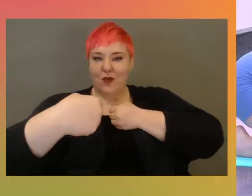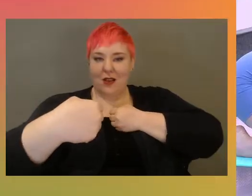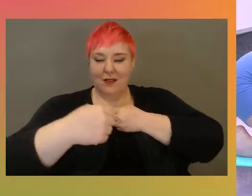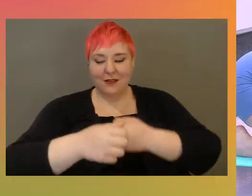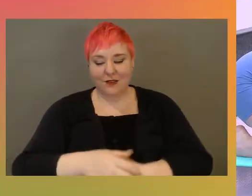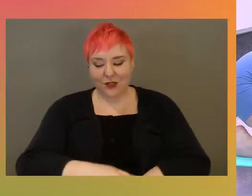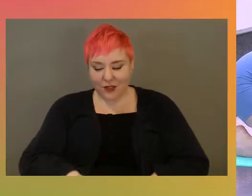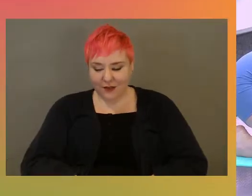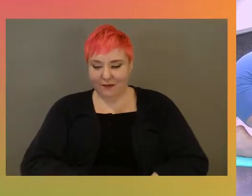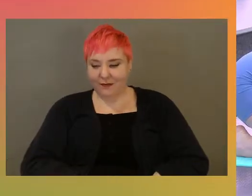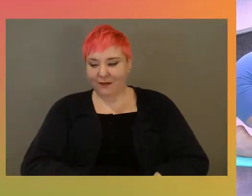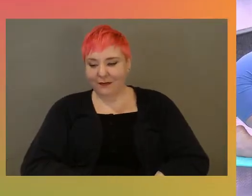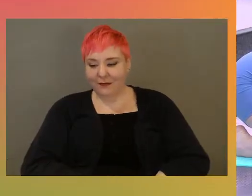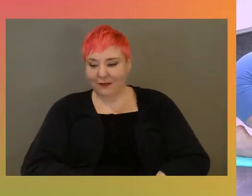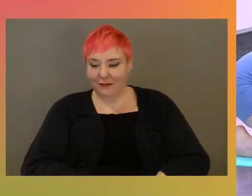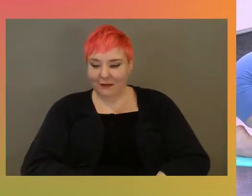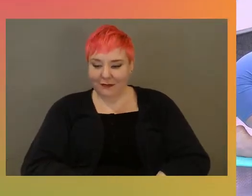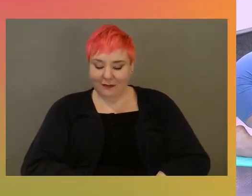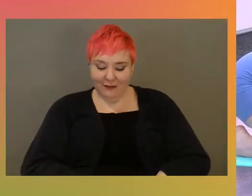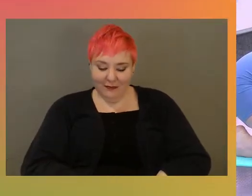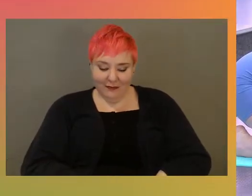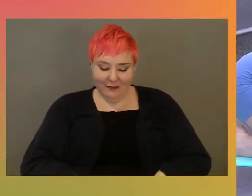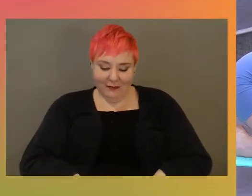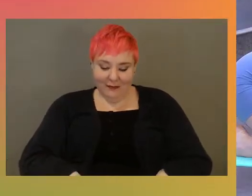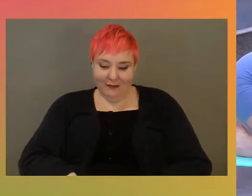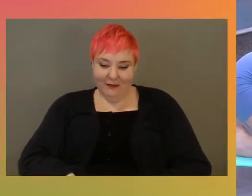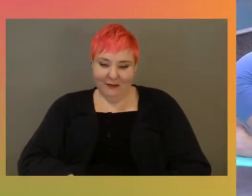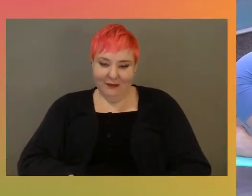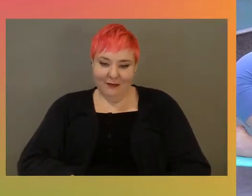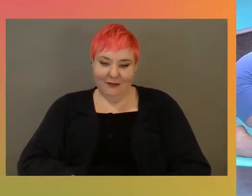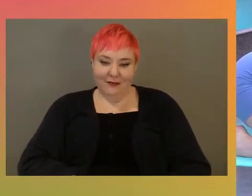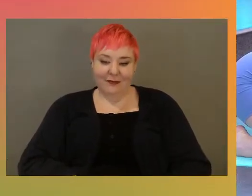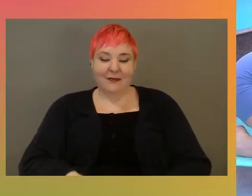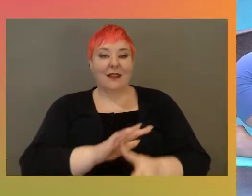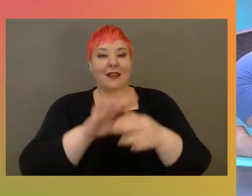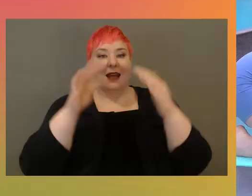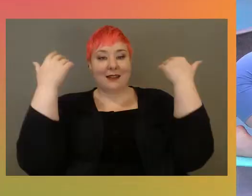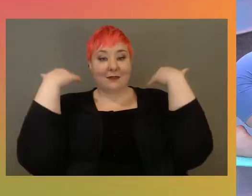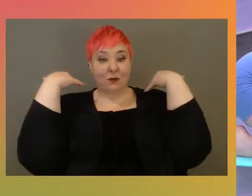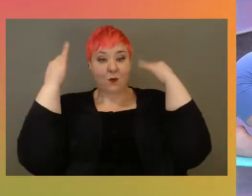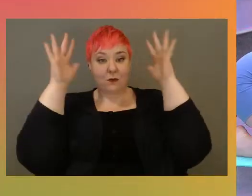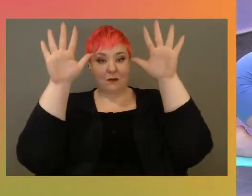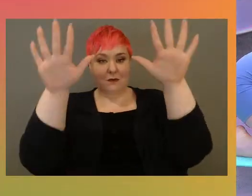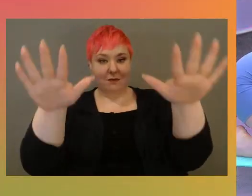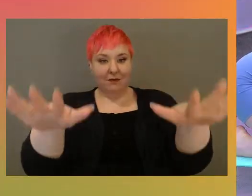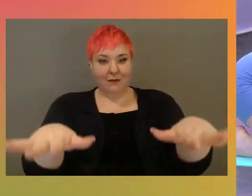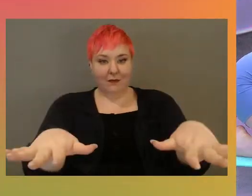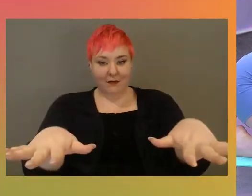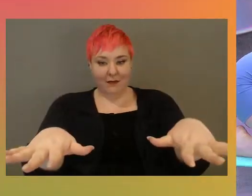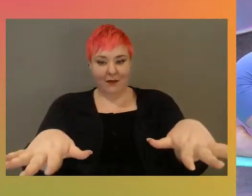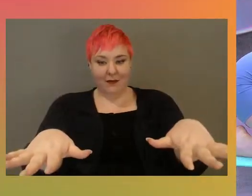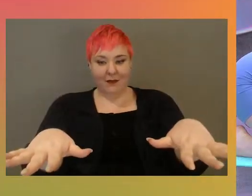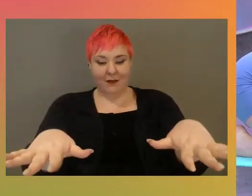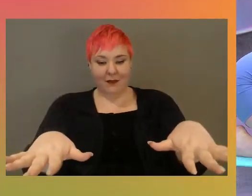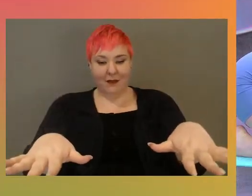BLADES, AND IN YOUR ELBOWS A